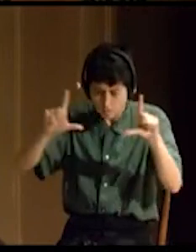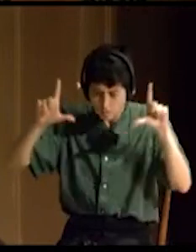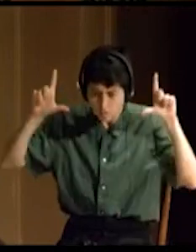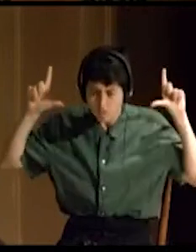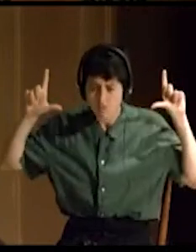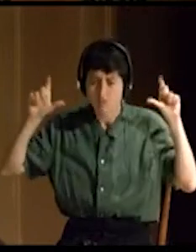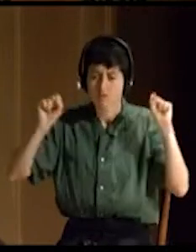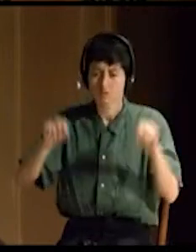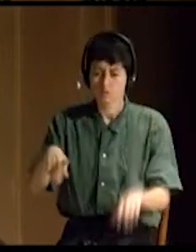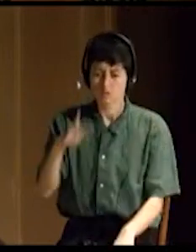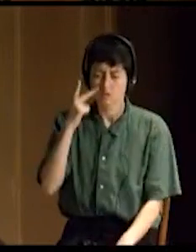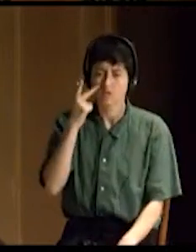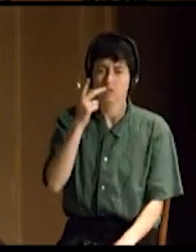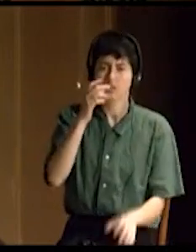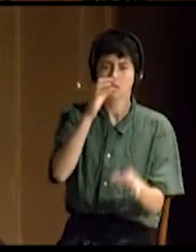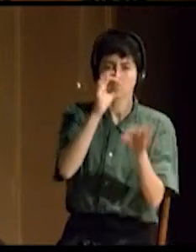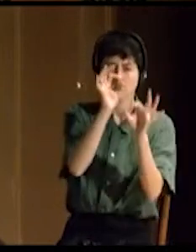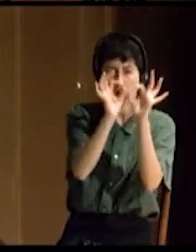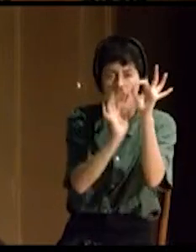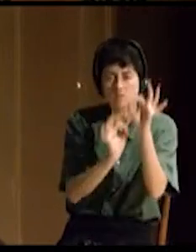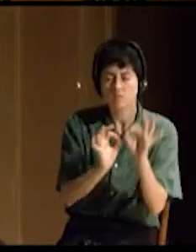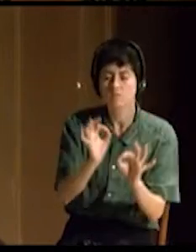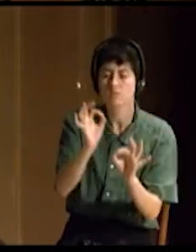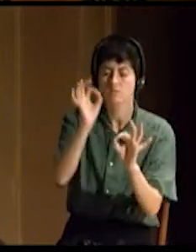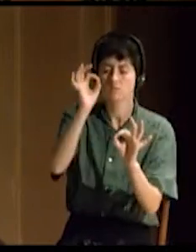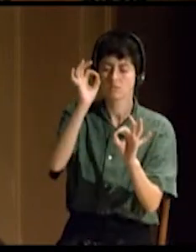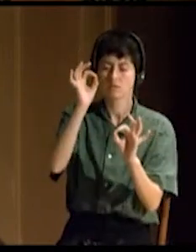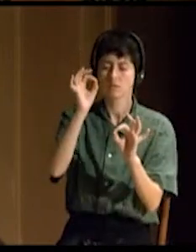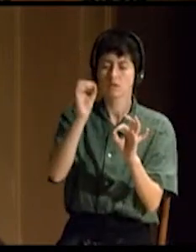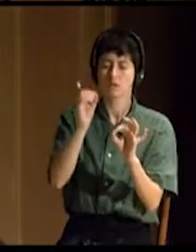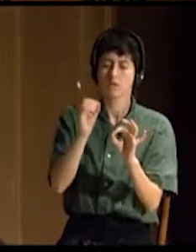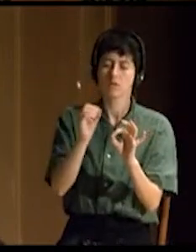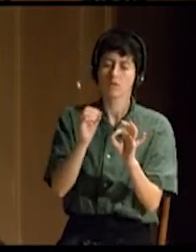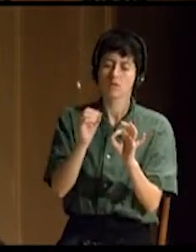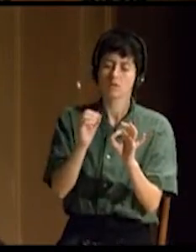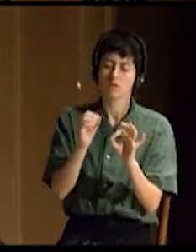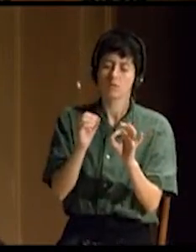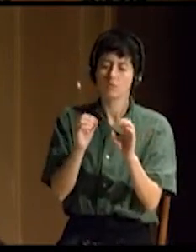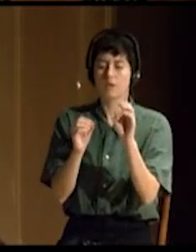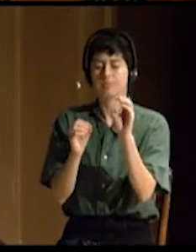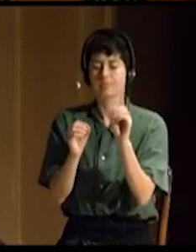a photosynthesizing organism, that it could be a green algae and/or a cyanobacteria,